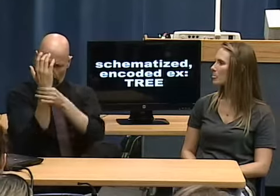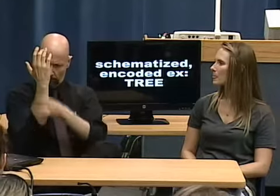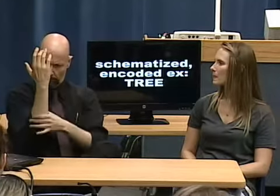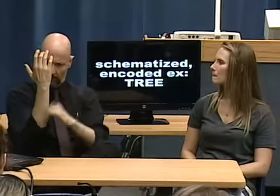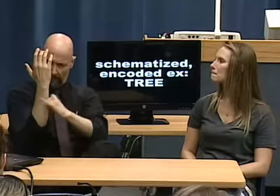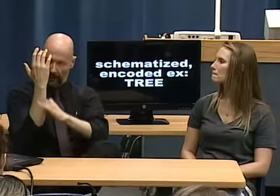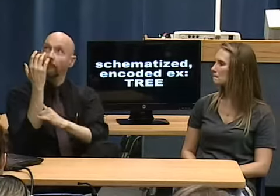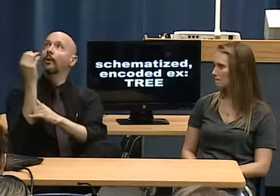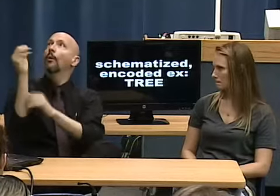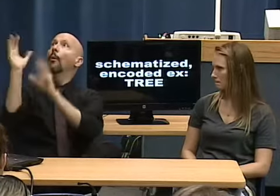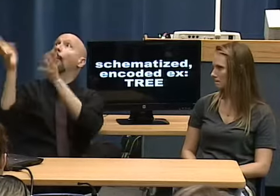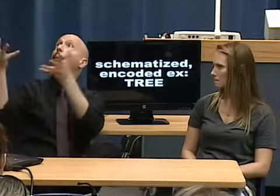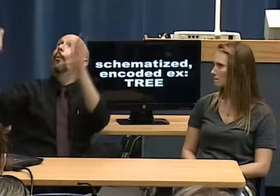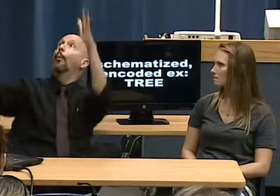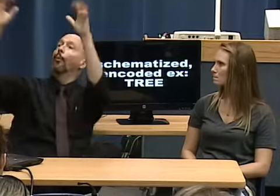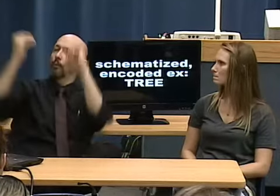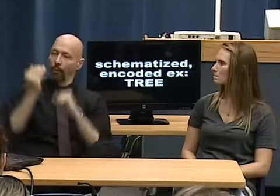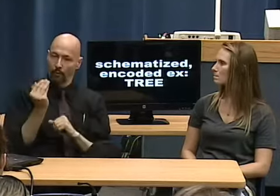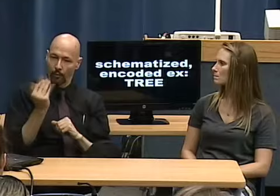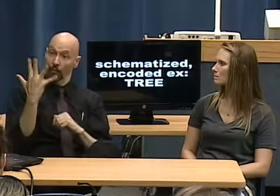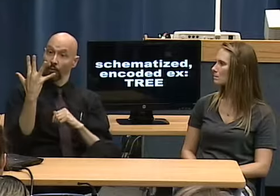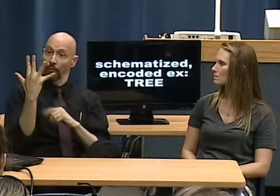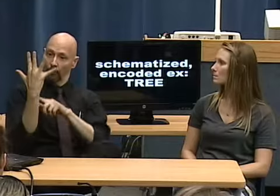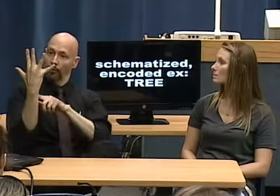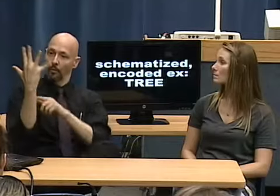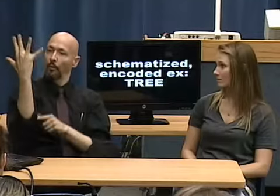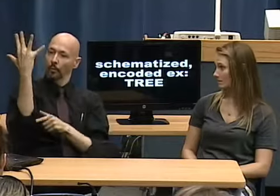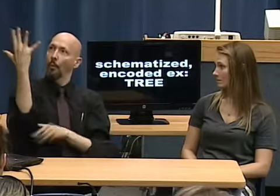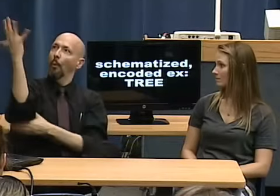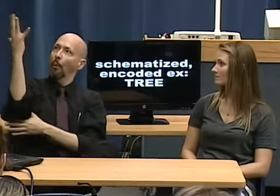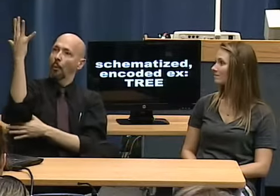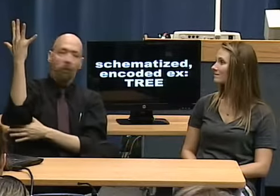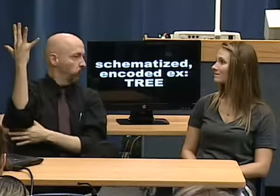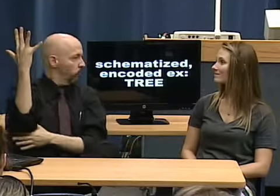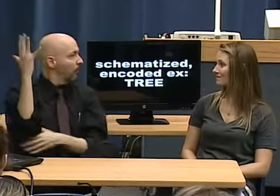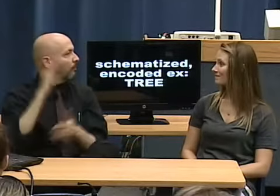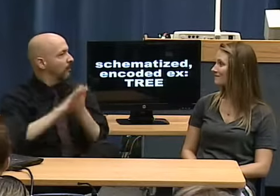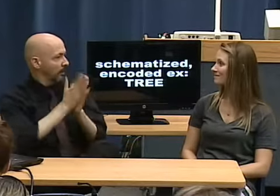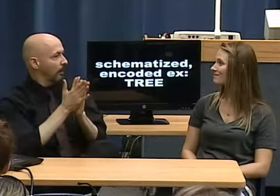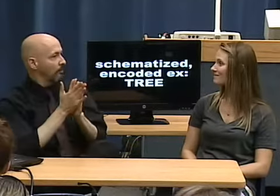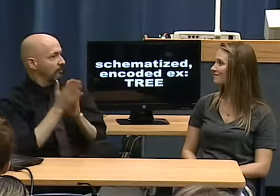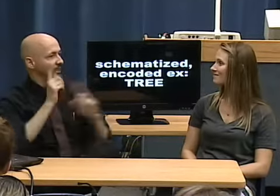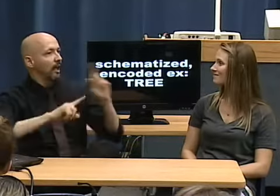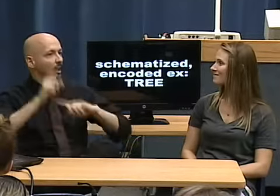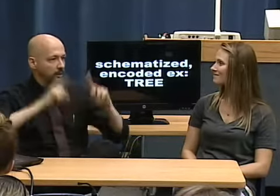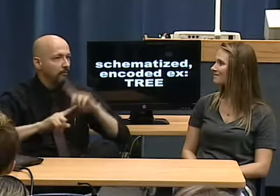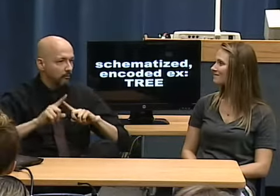and represent it with my arm and hand. It becomes a sign.